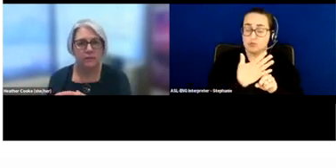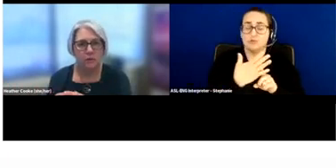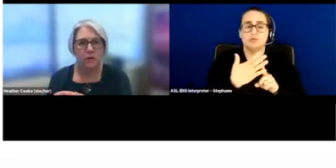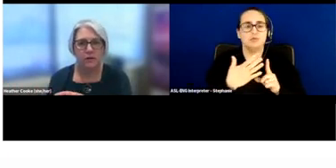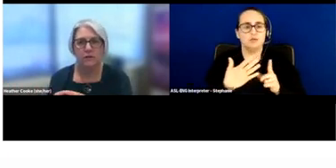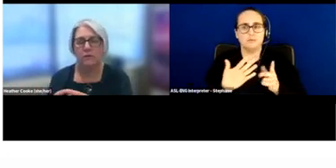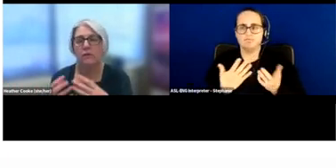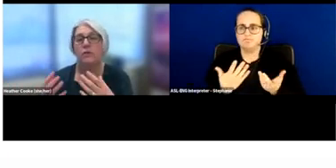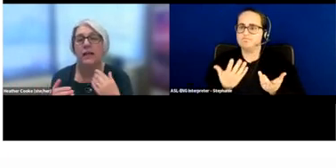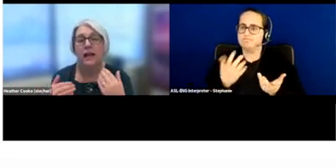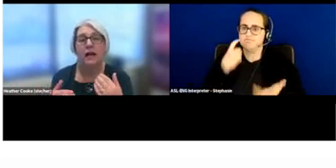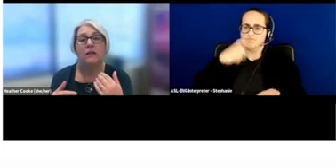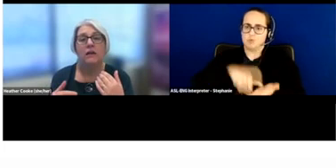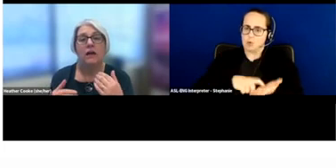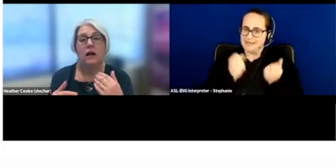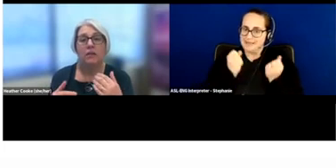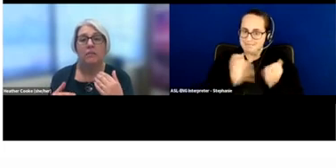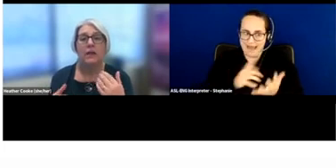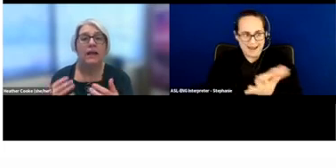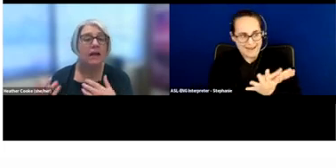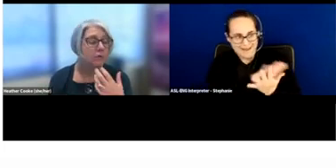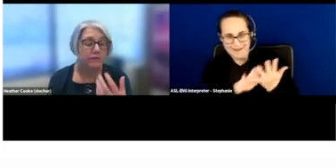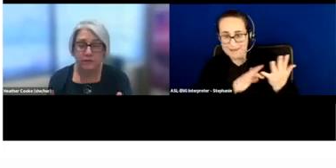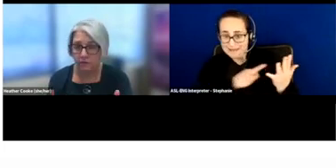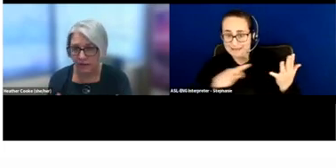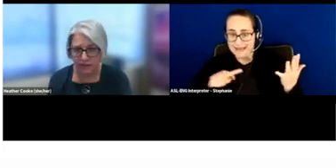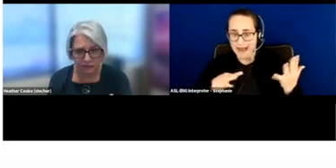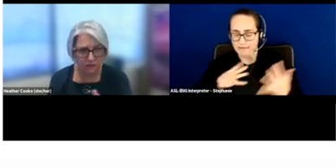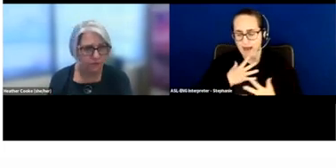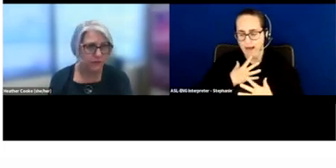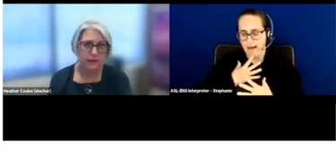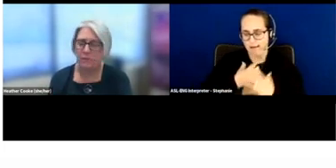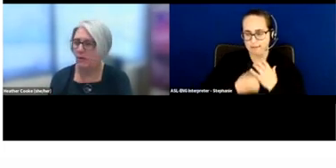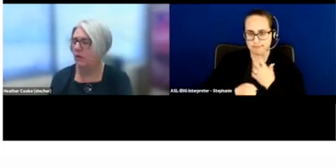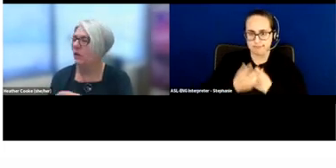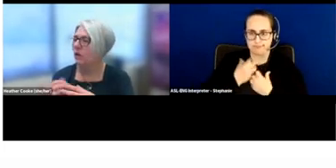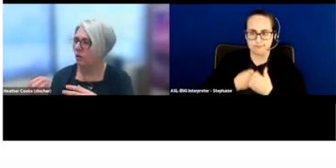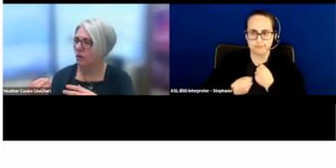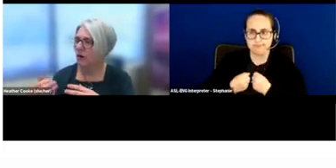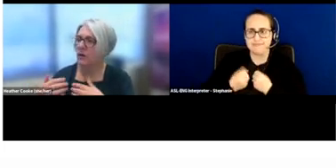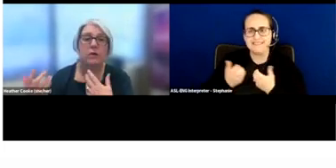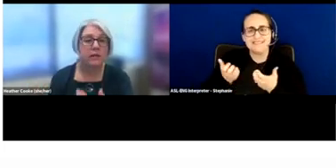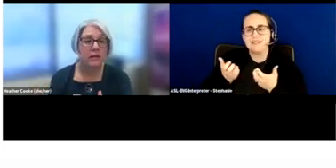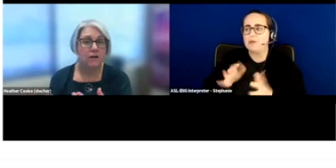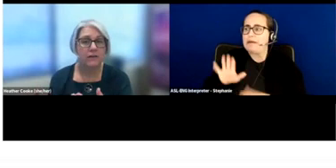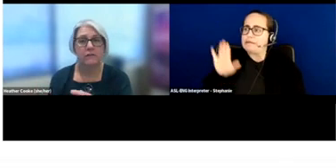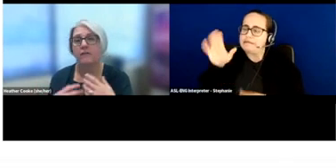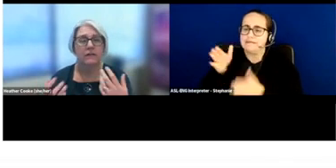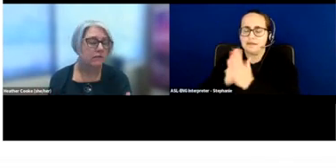had had had a previous altercation, for example, or who had made it obvious that they didn't want to assist the